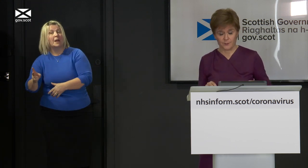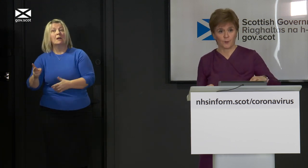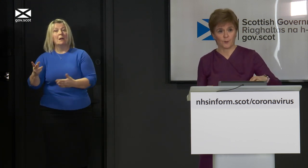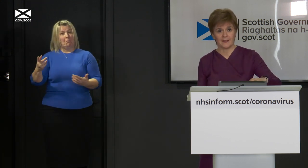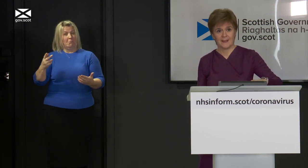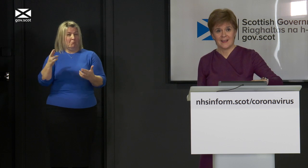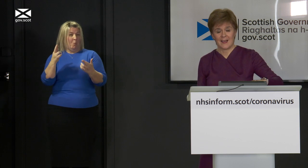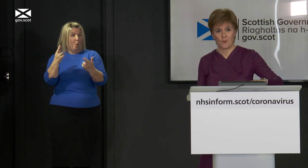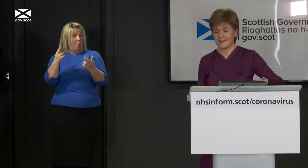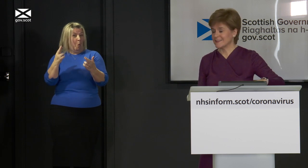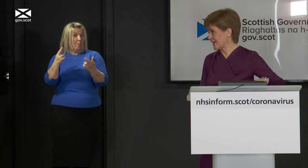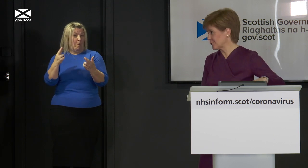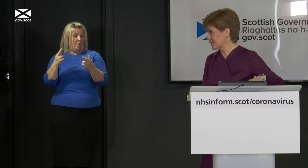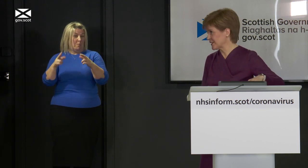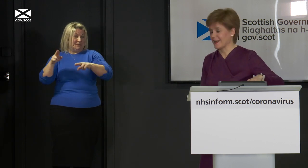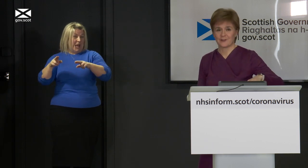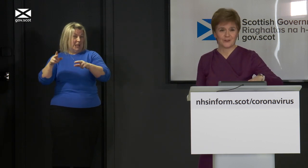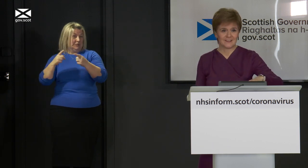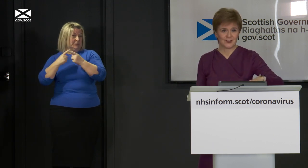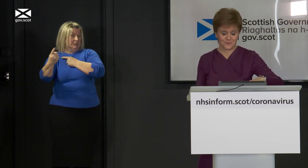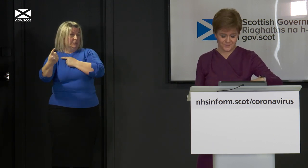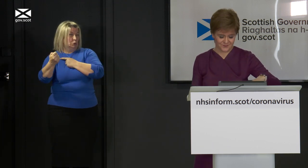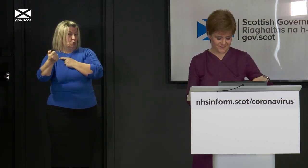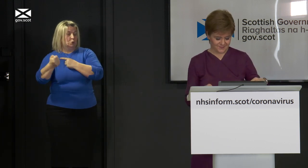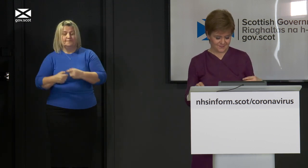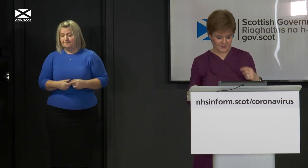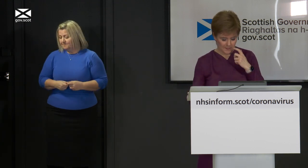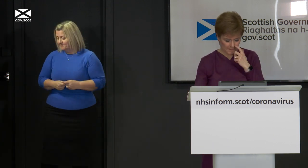probably at wise to hand over to Gregor on this issue the whole issue of